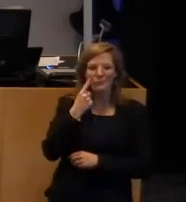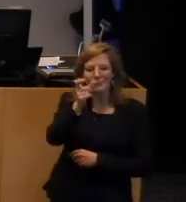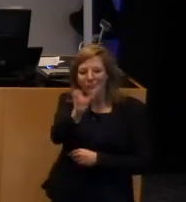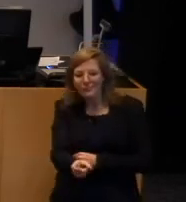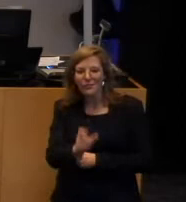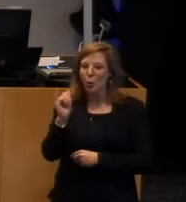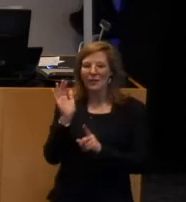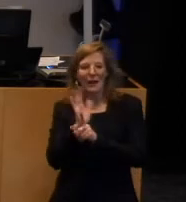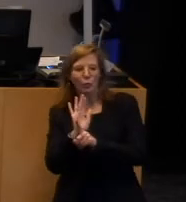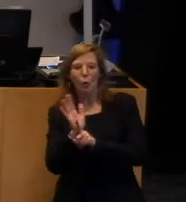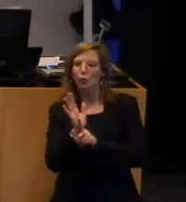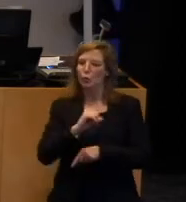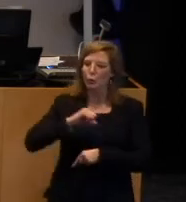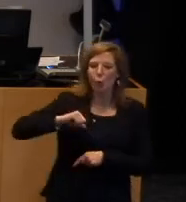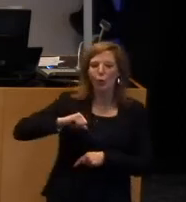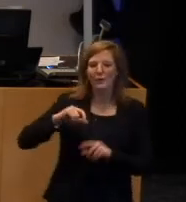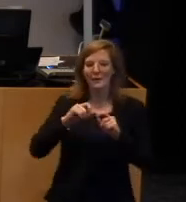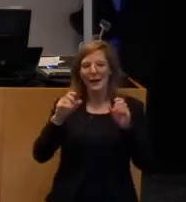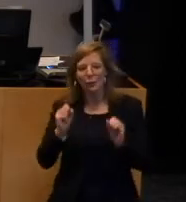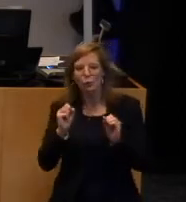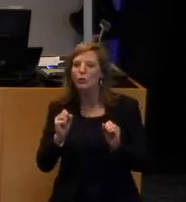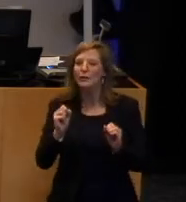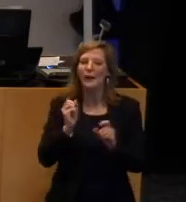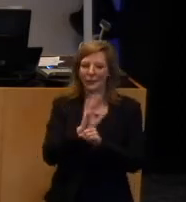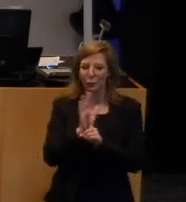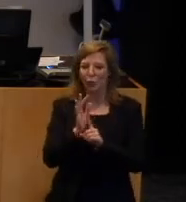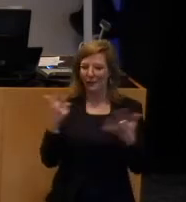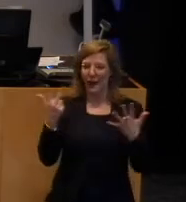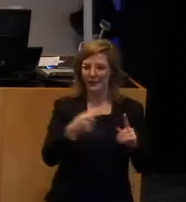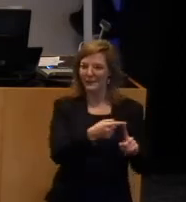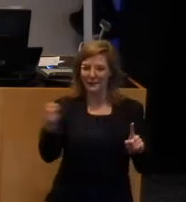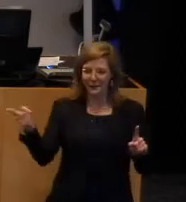So their personal background, linguistic background, professional background and educational background.